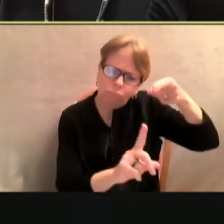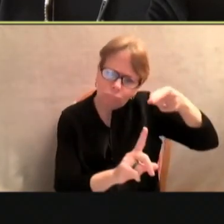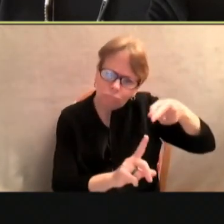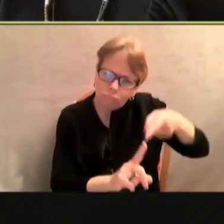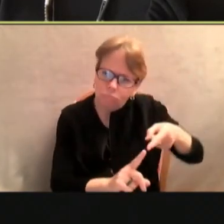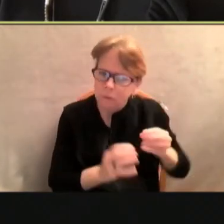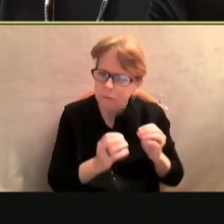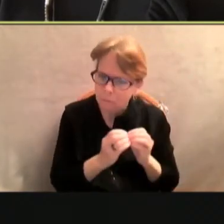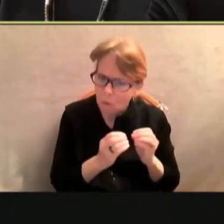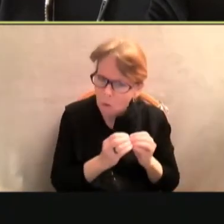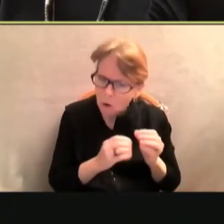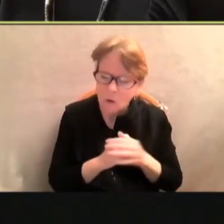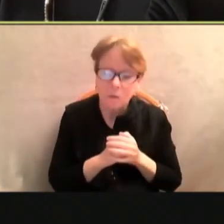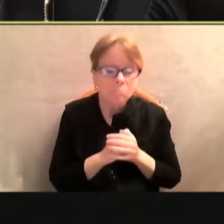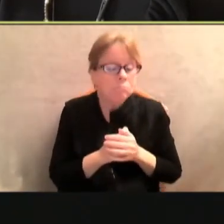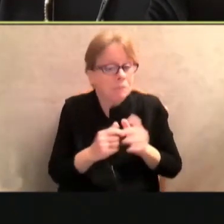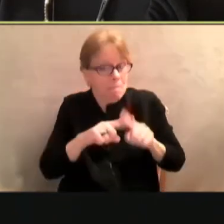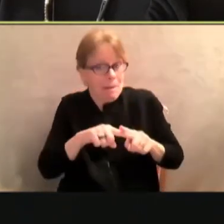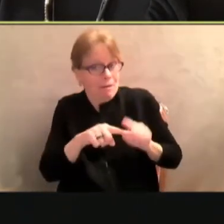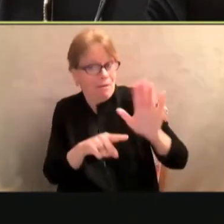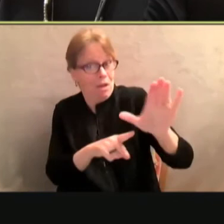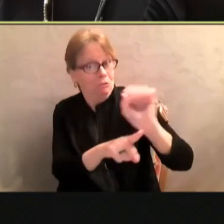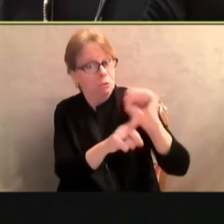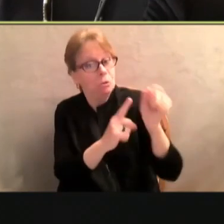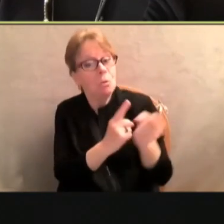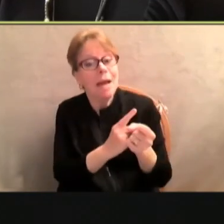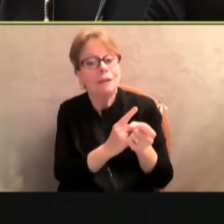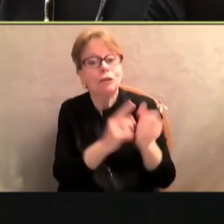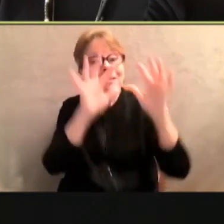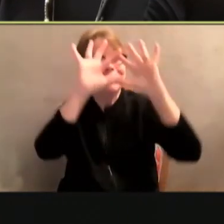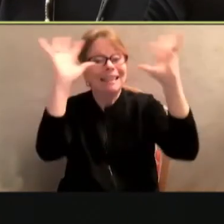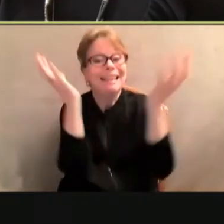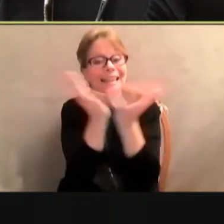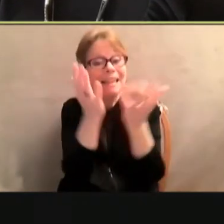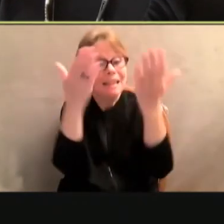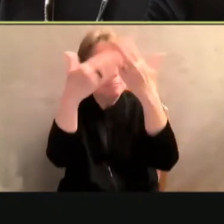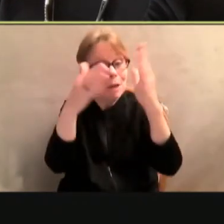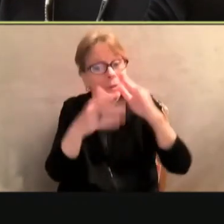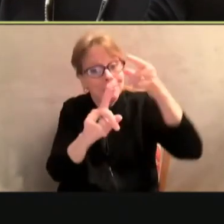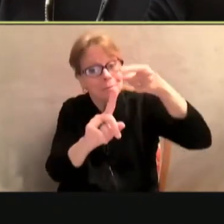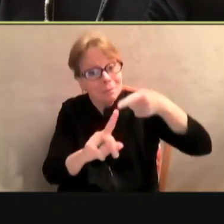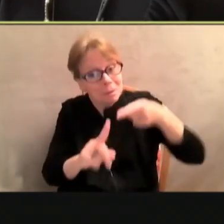appropriate accommodation. But unfortunately it's one that's often met with resistance